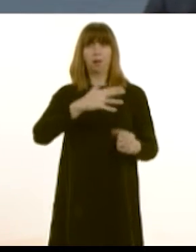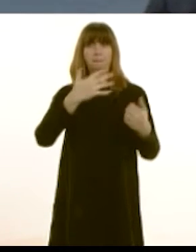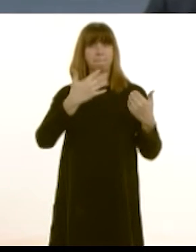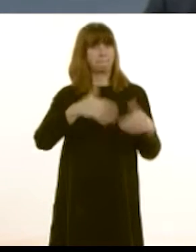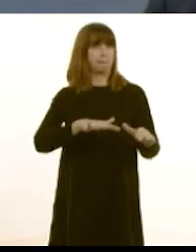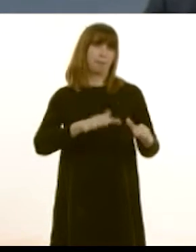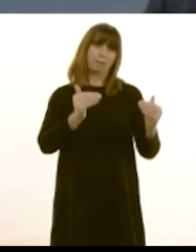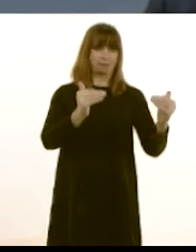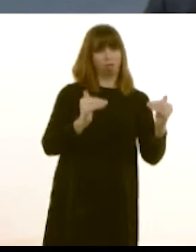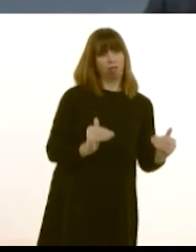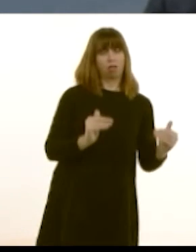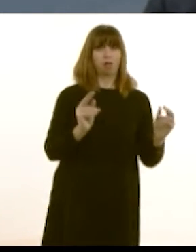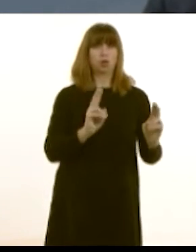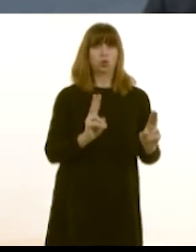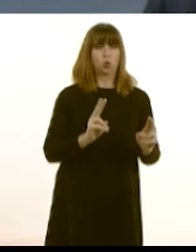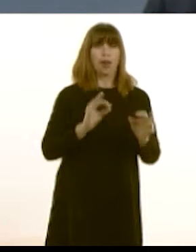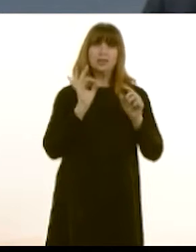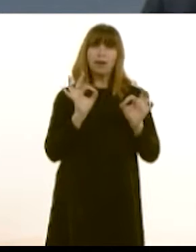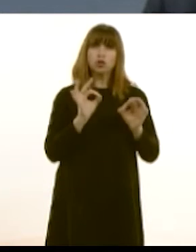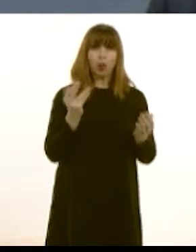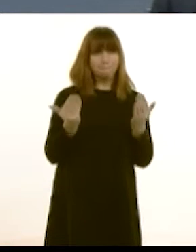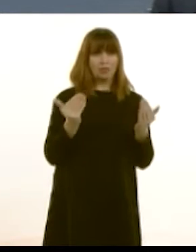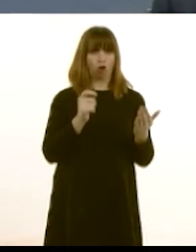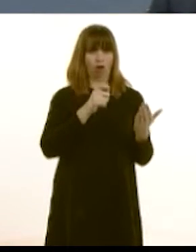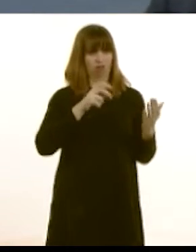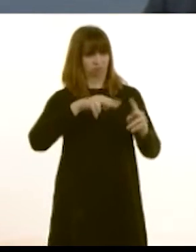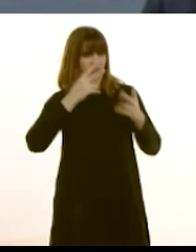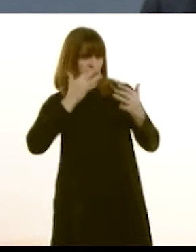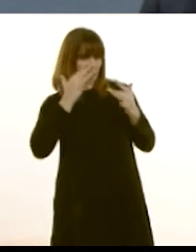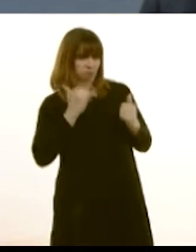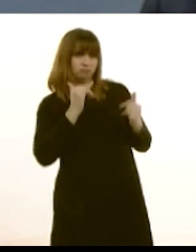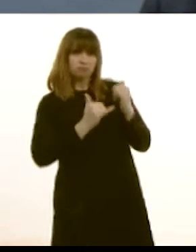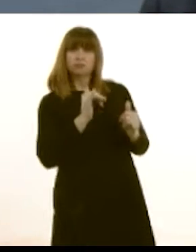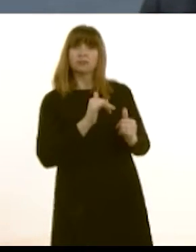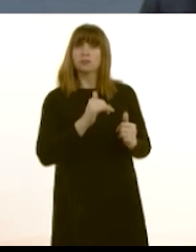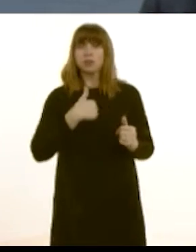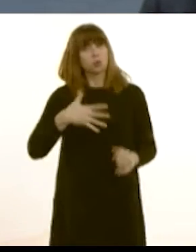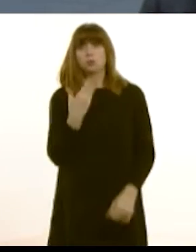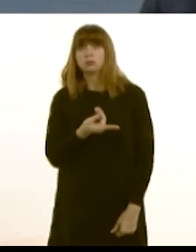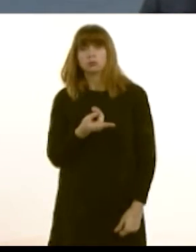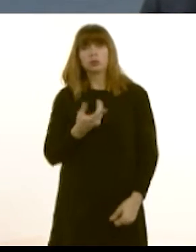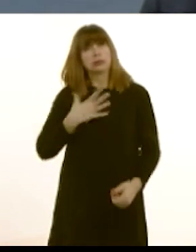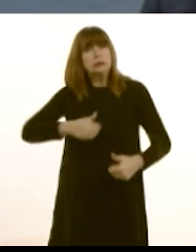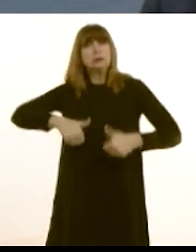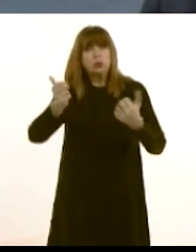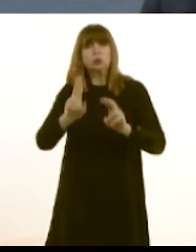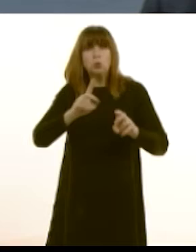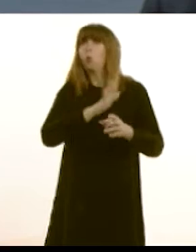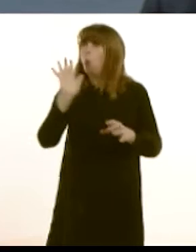Every child in Wales should go to an outstanding school. Kirsty Williams: Now, the State of the Nation report last year said that the scale of progress